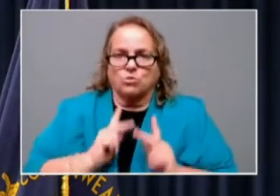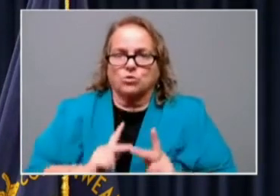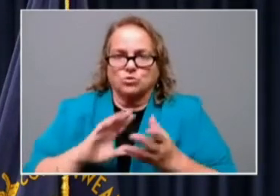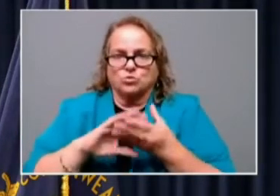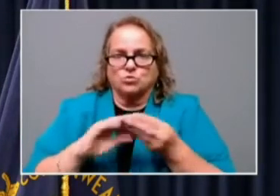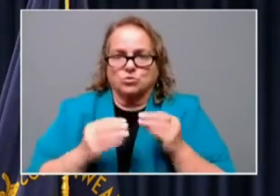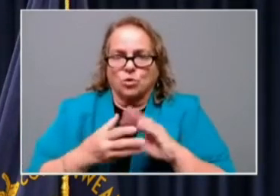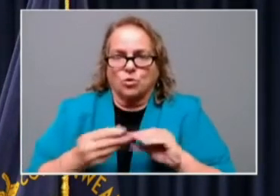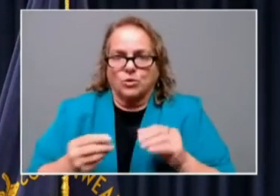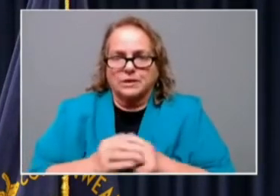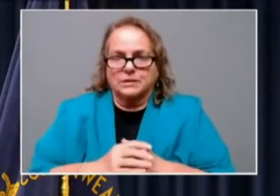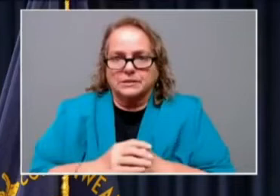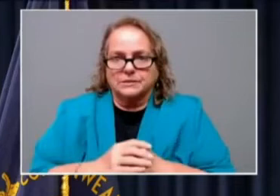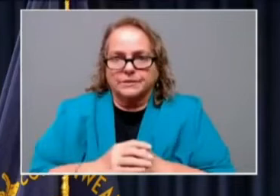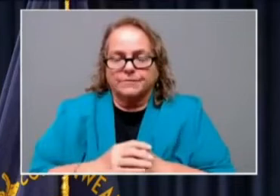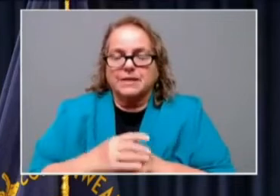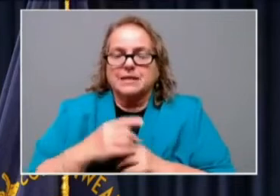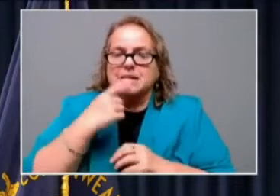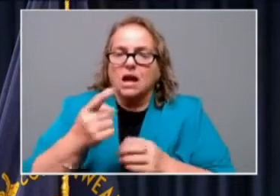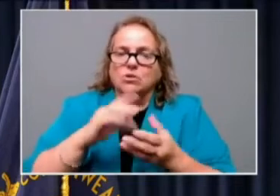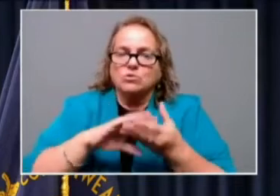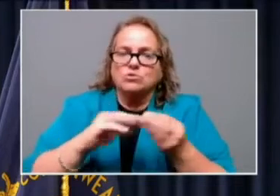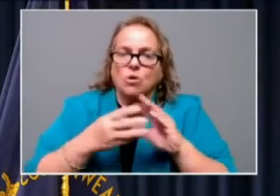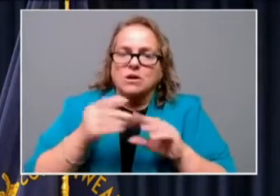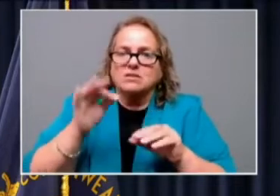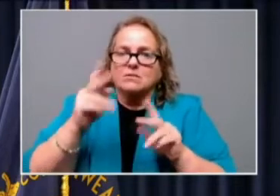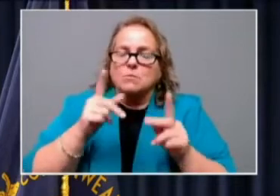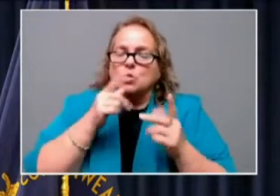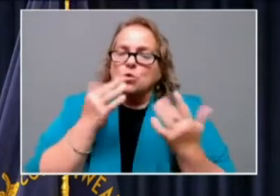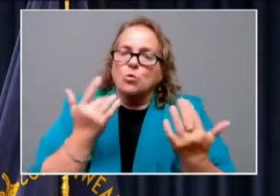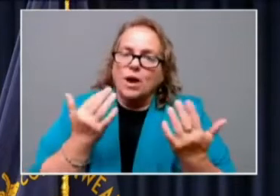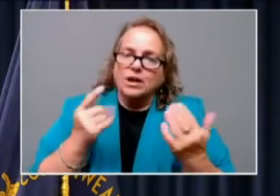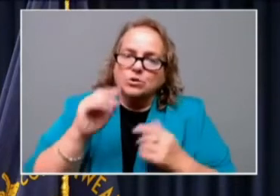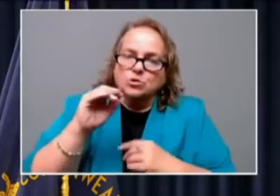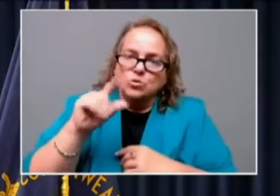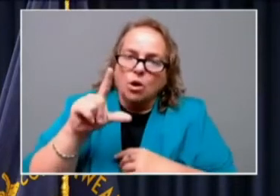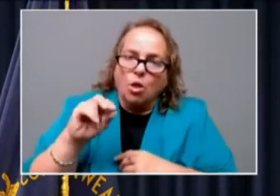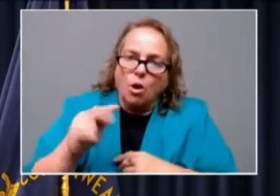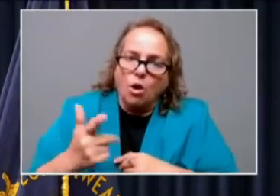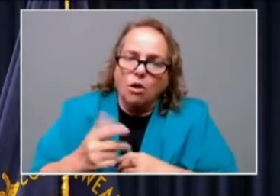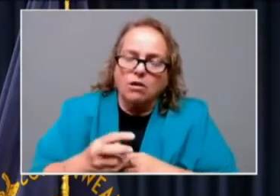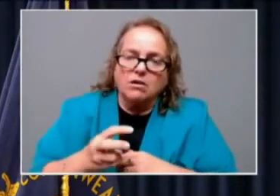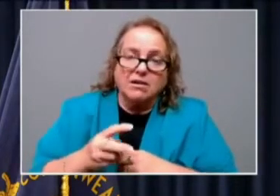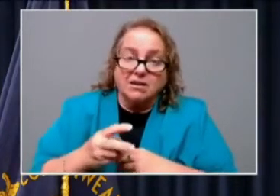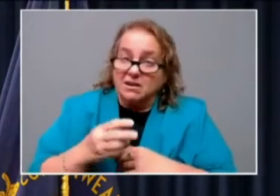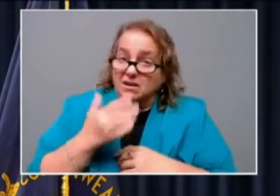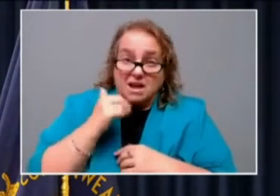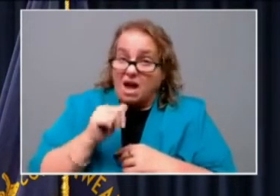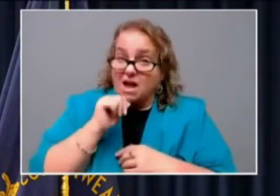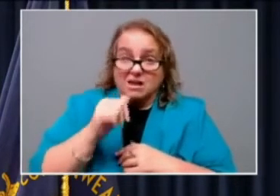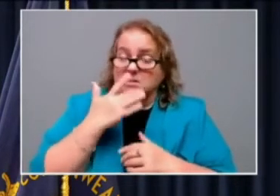those that waited too long. Not because it it scares other people. Um though it